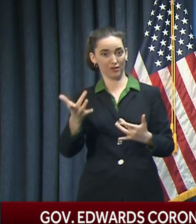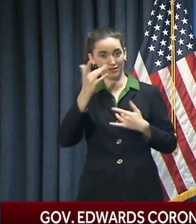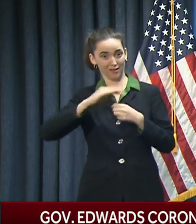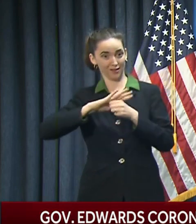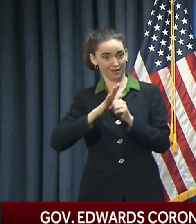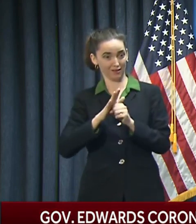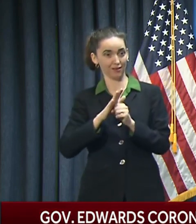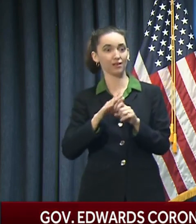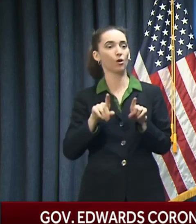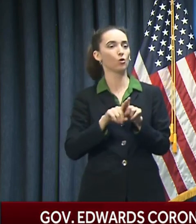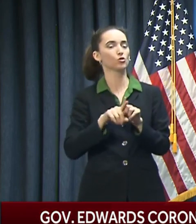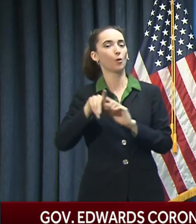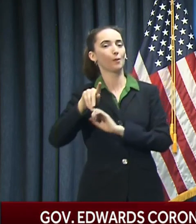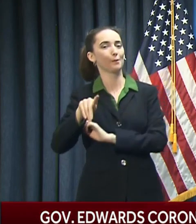IS THAT HOSPITALIZATION.